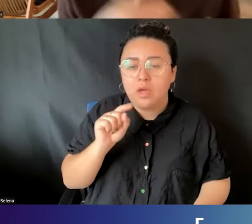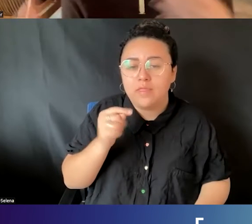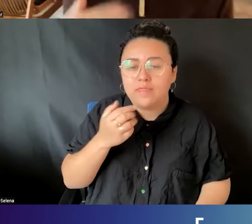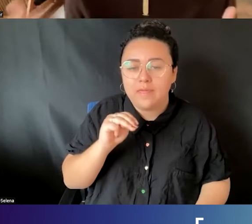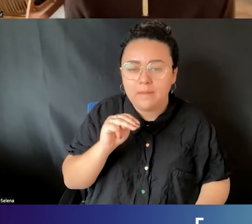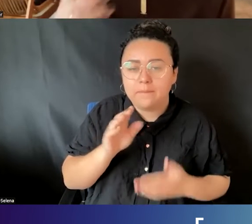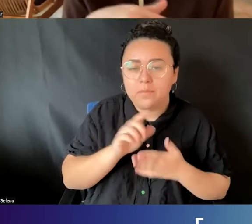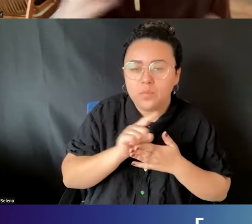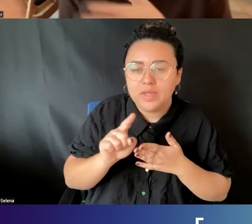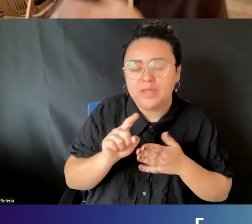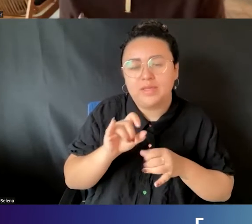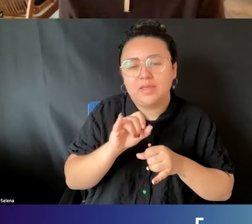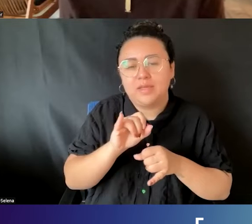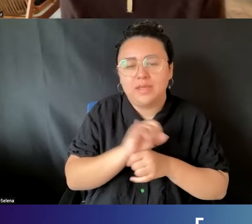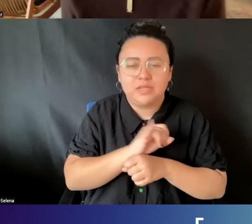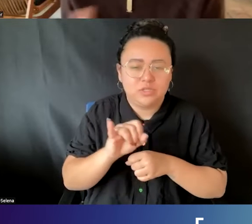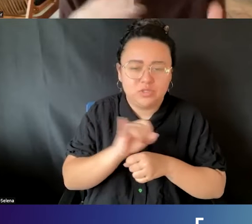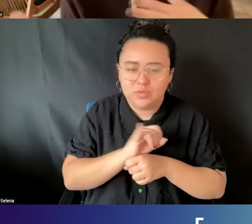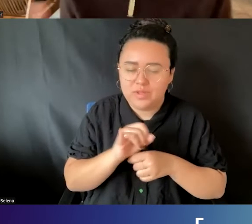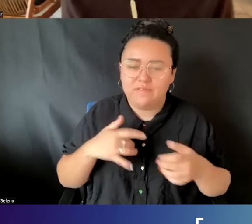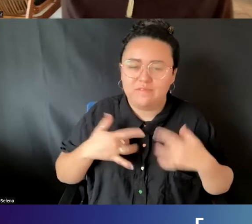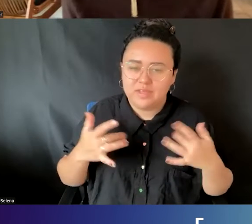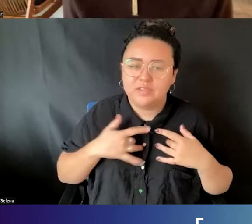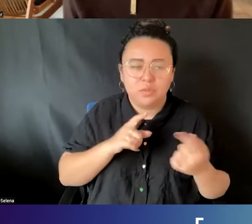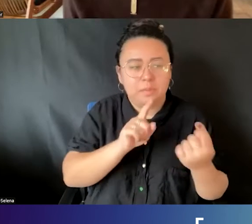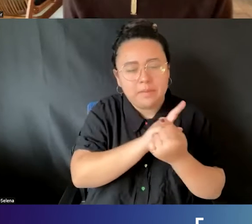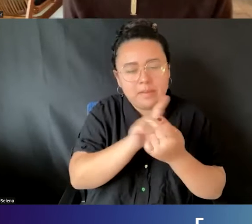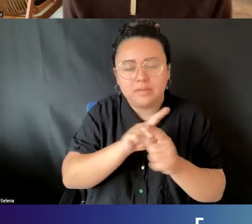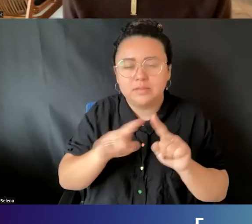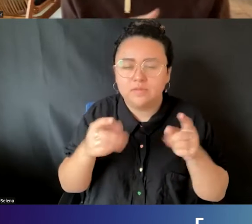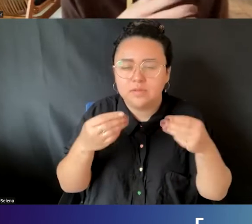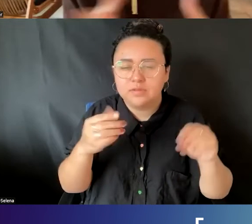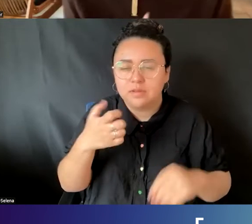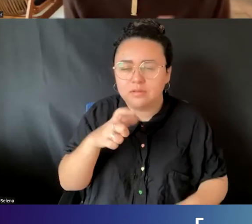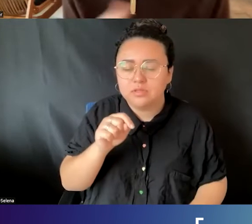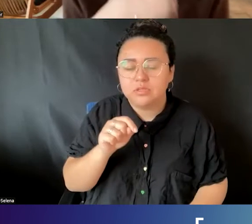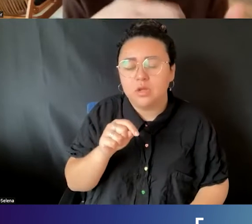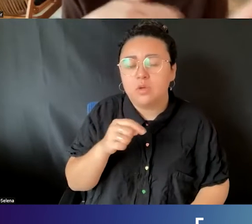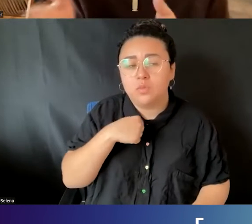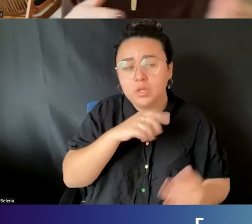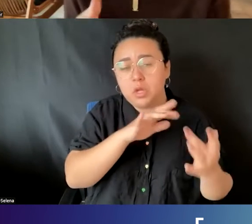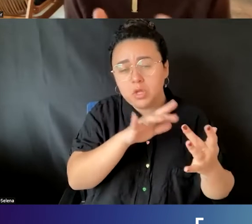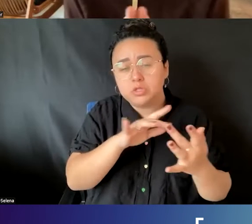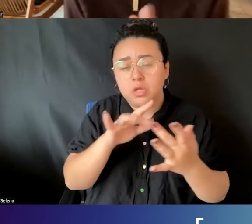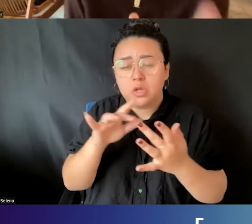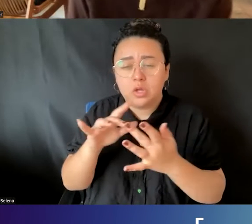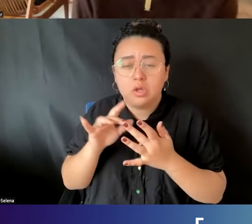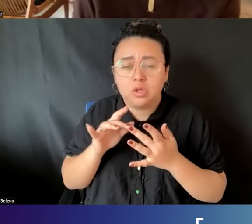where you meet sales agents and they're kind of tracking the film. And so we'd had a number of, you know, you know, contacts where it was. This was a lot of like come back to us